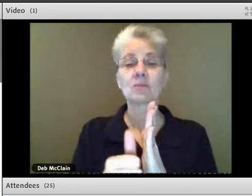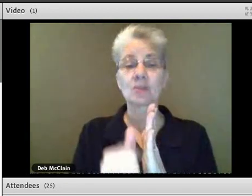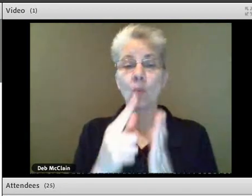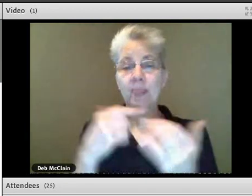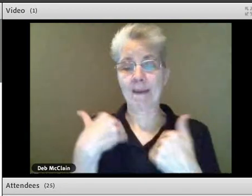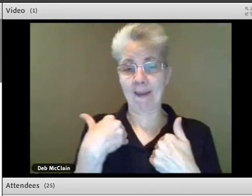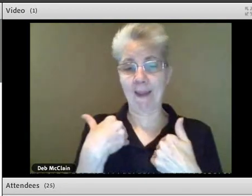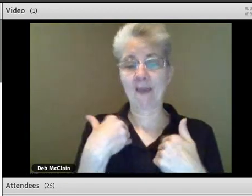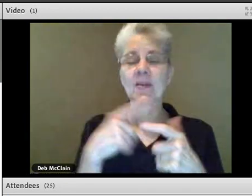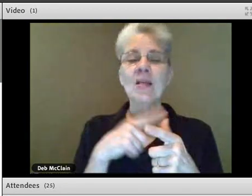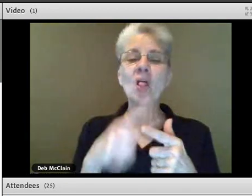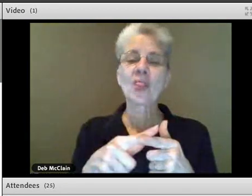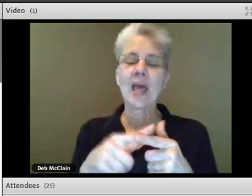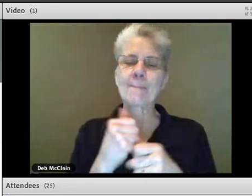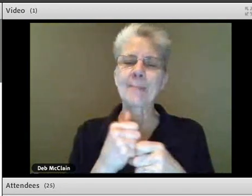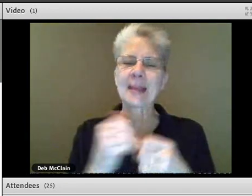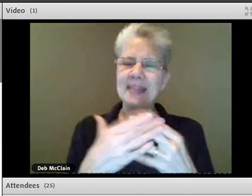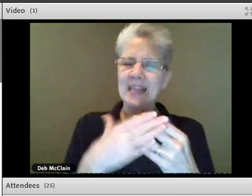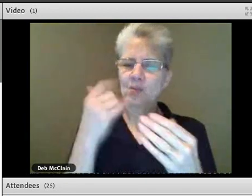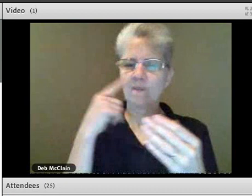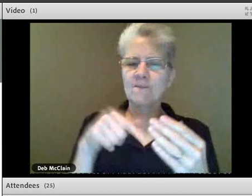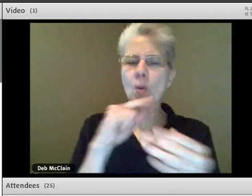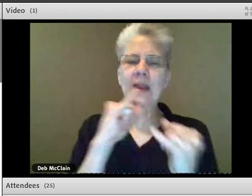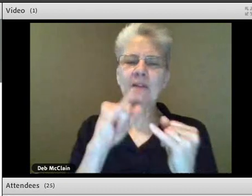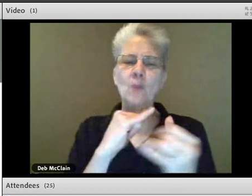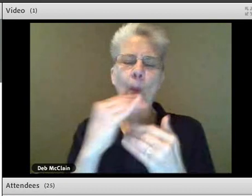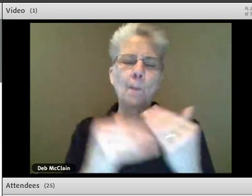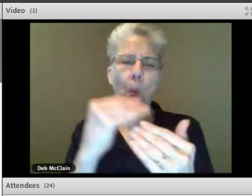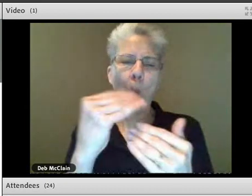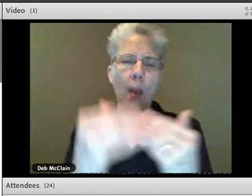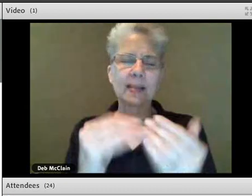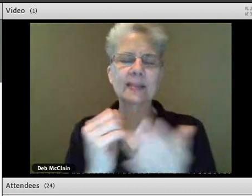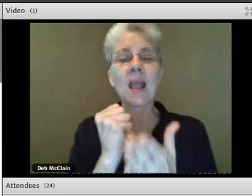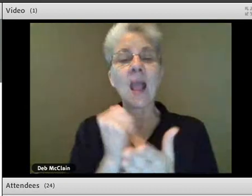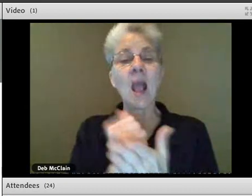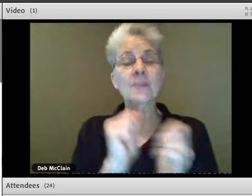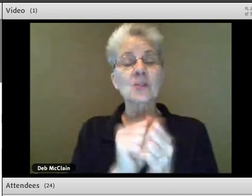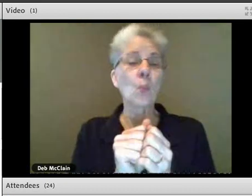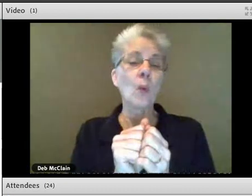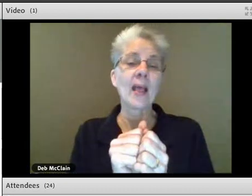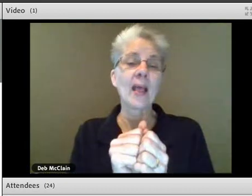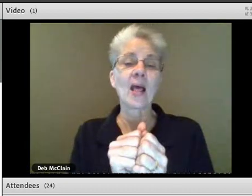because then that makes it so much easier for your interview process. It makes it so much easier for onboarding them in that new role